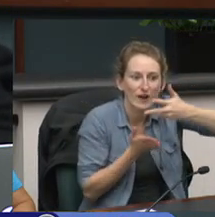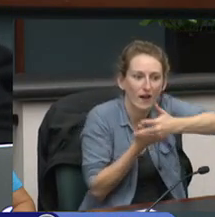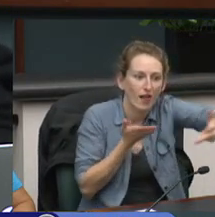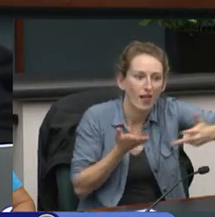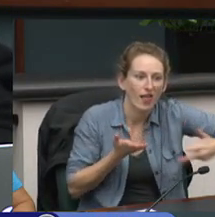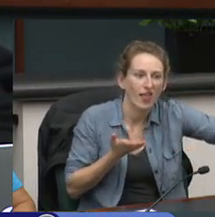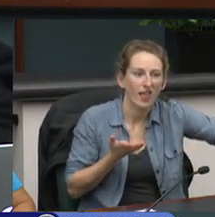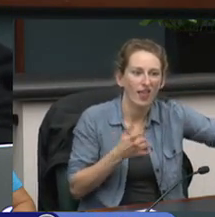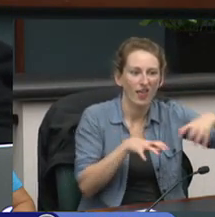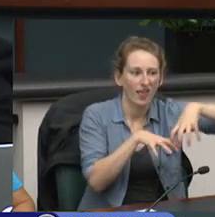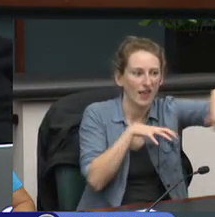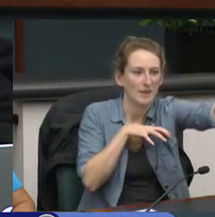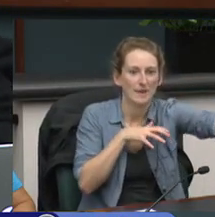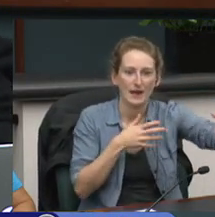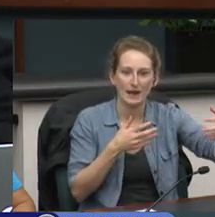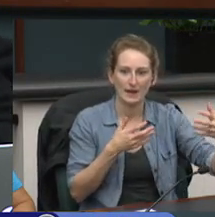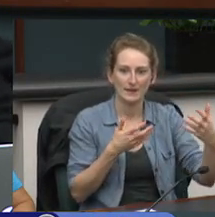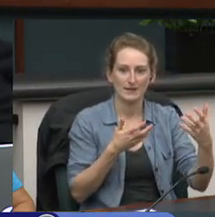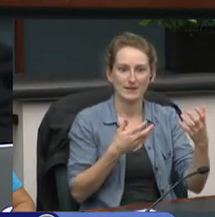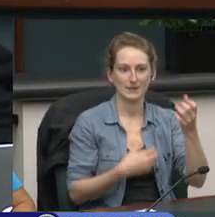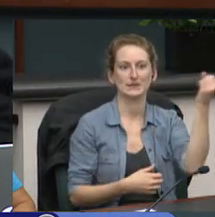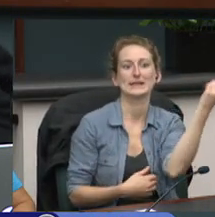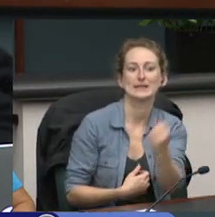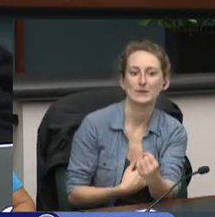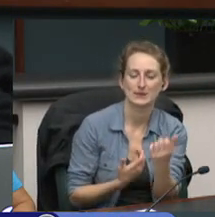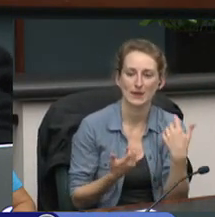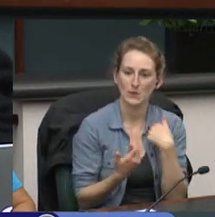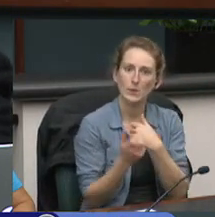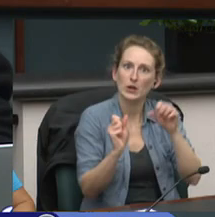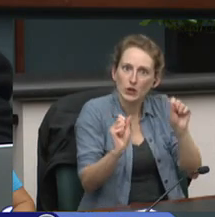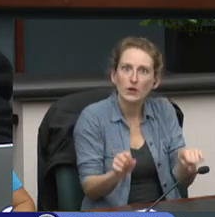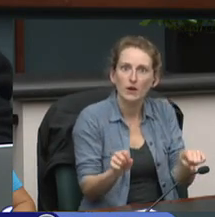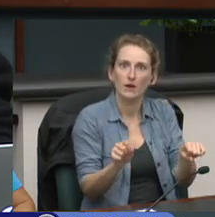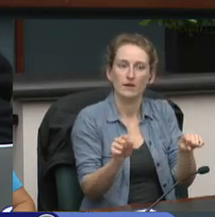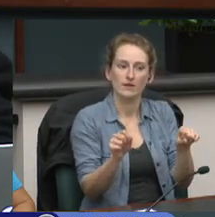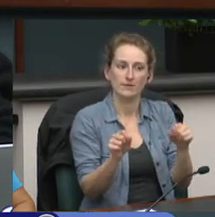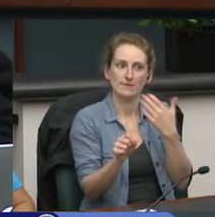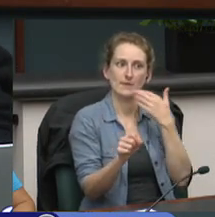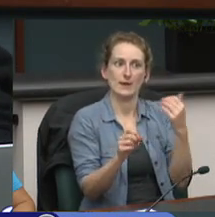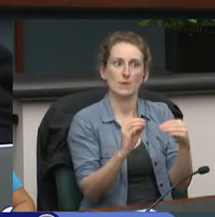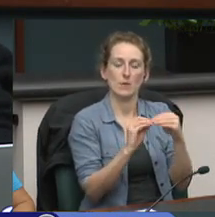kind of a town center on the south side we need to think about the downtown not